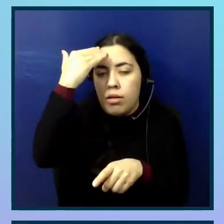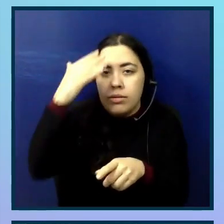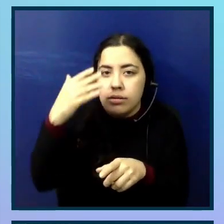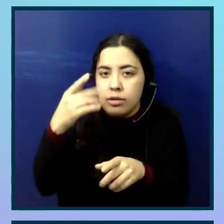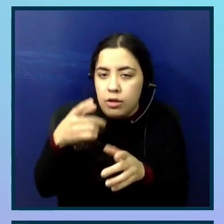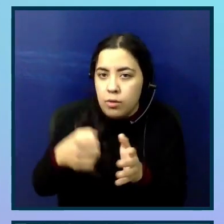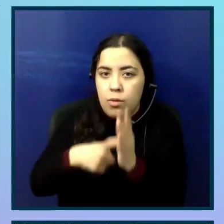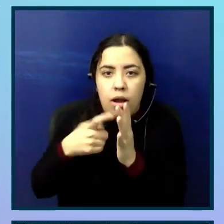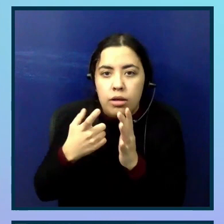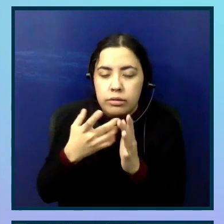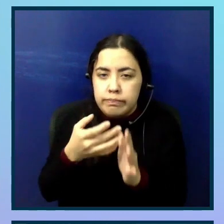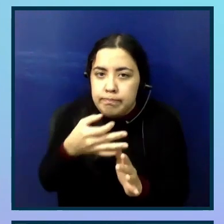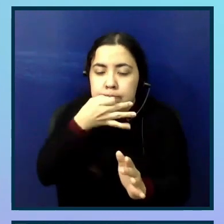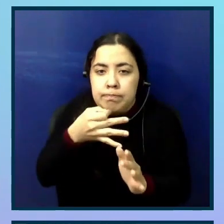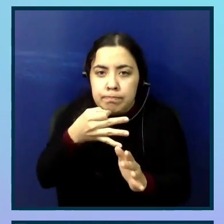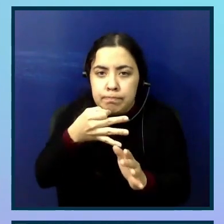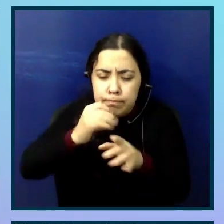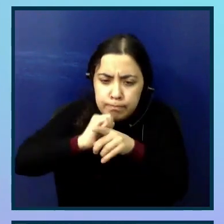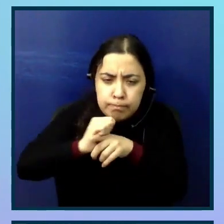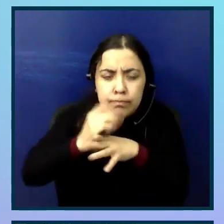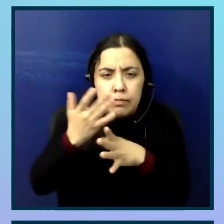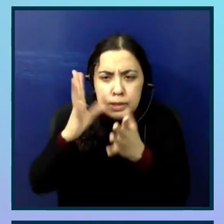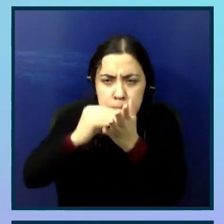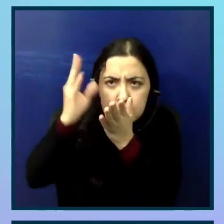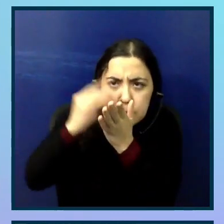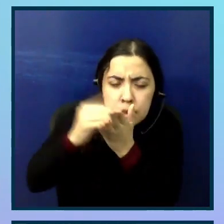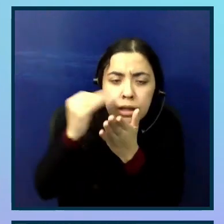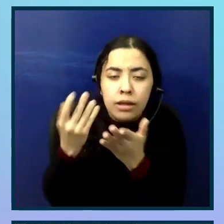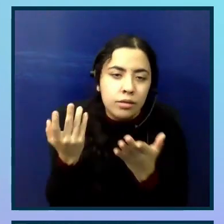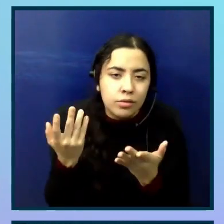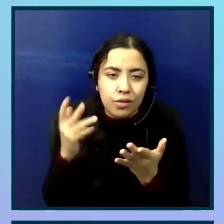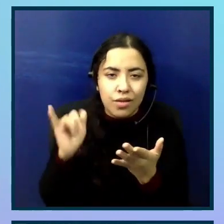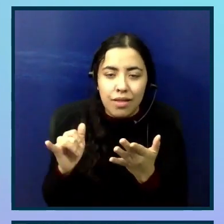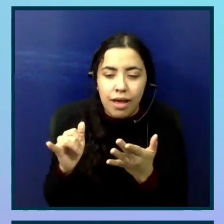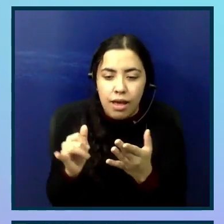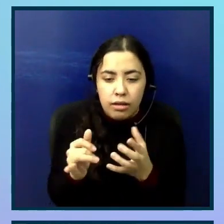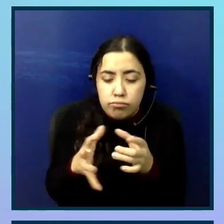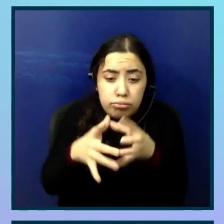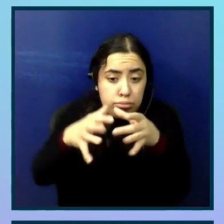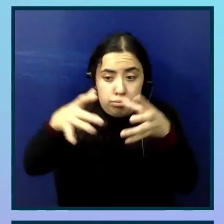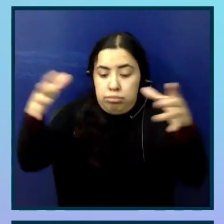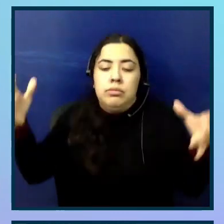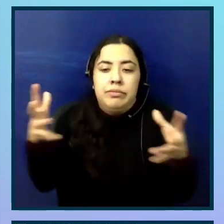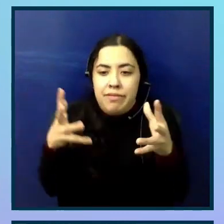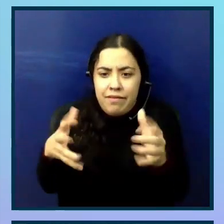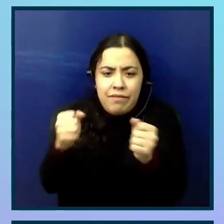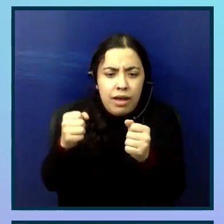And we just had no process baked in as we had scaled so rapidly to help teams understand